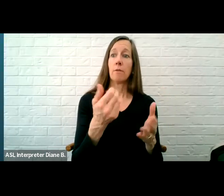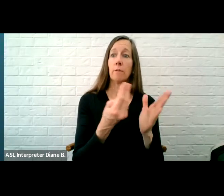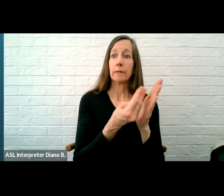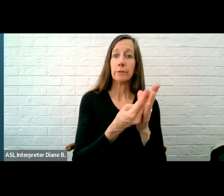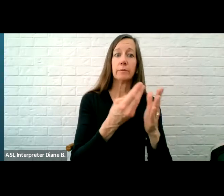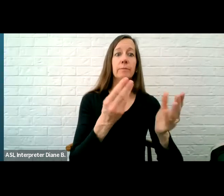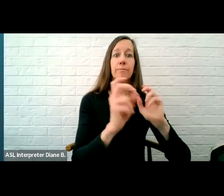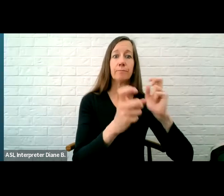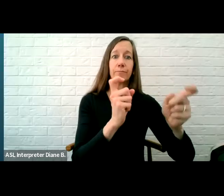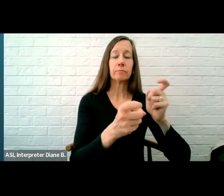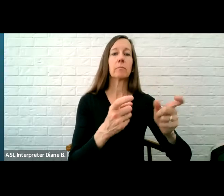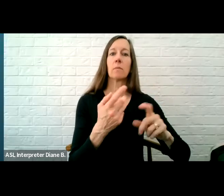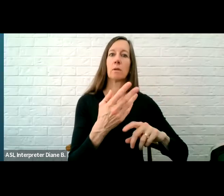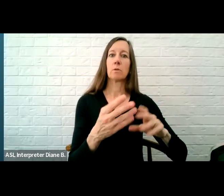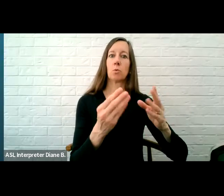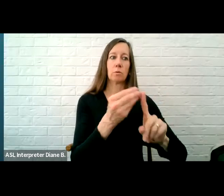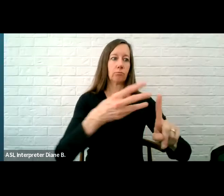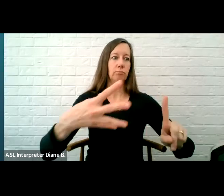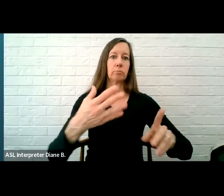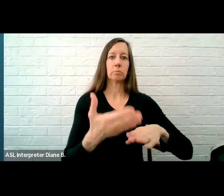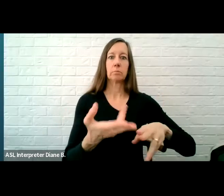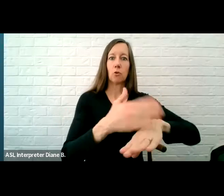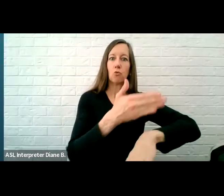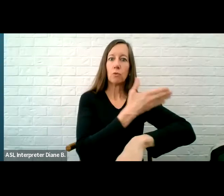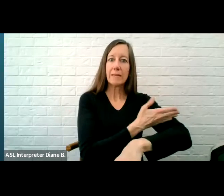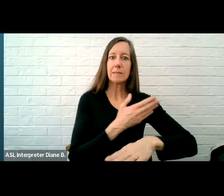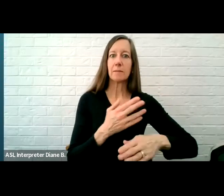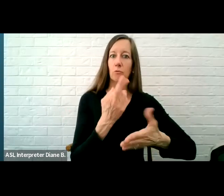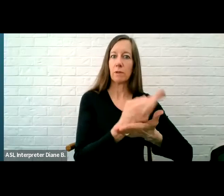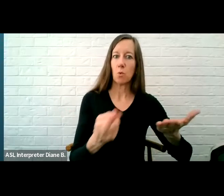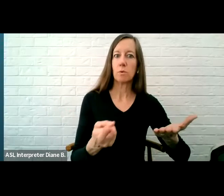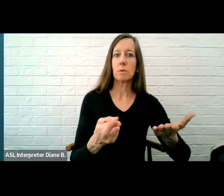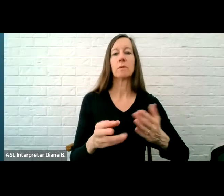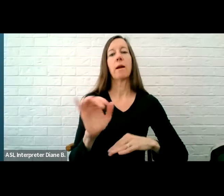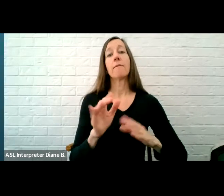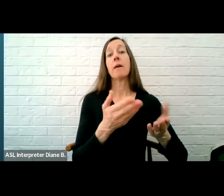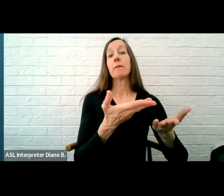of these resources, these organizations are also providing information to families, and they often